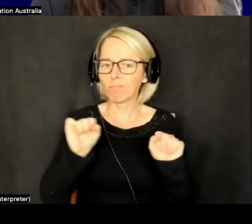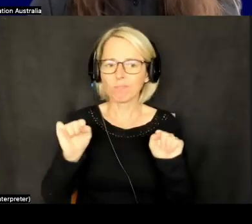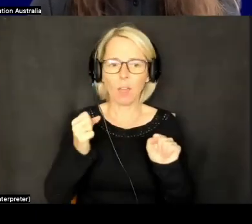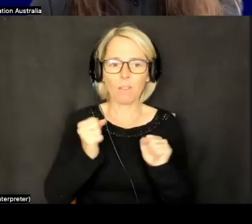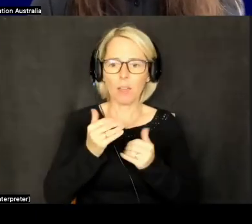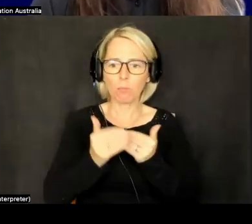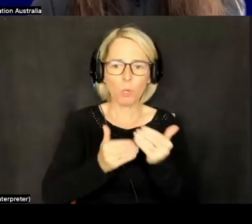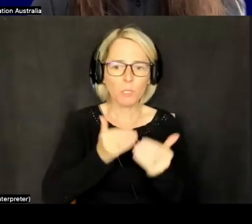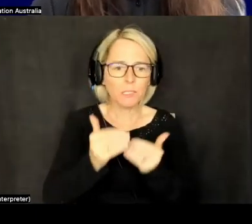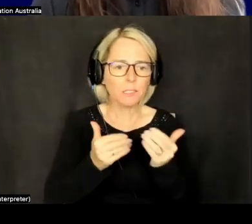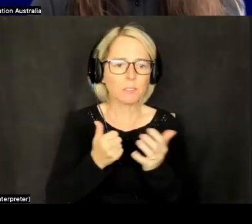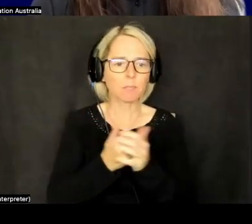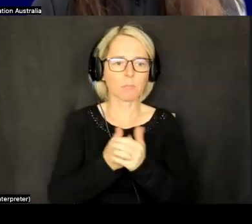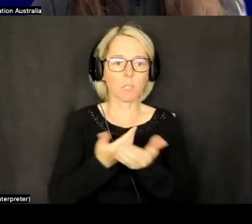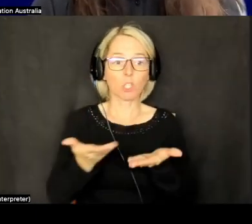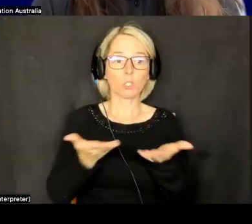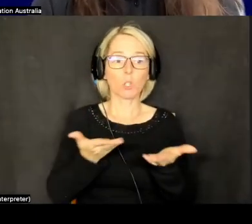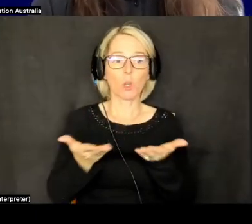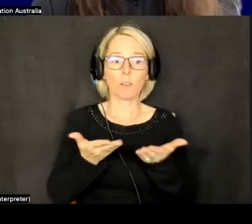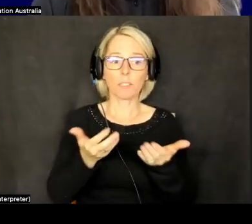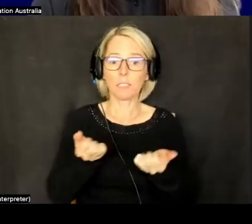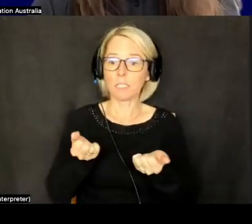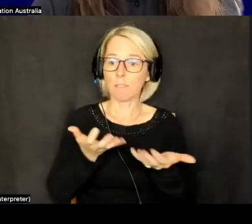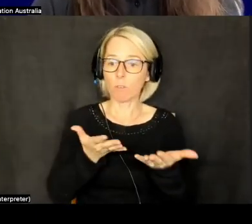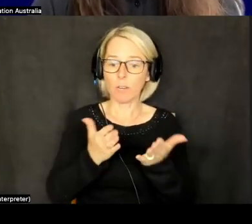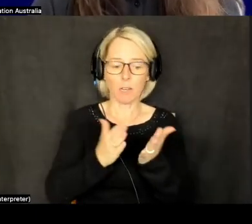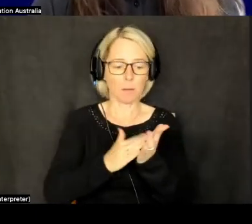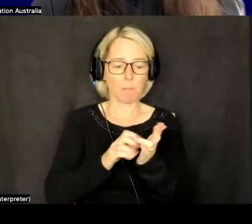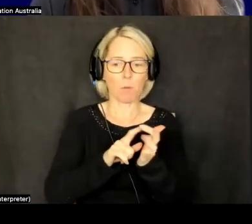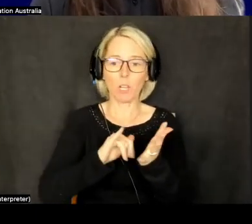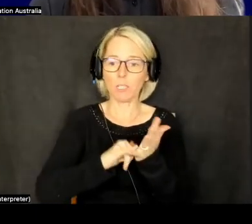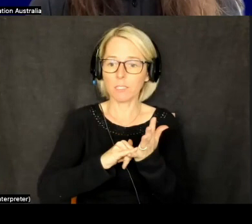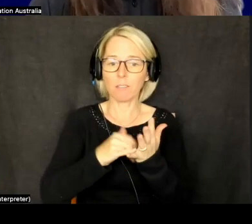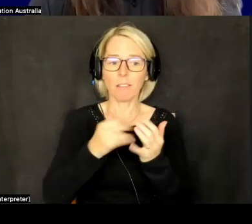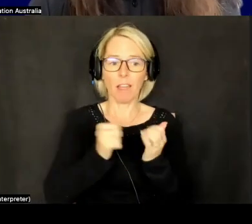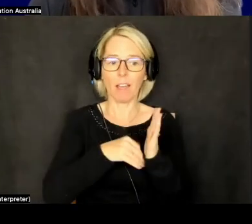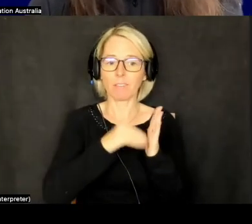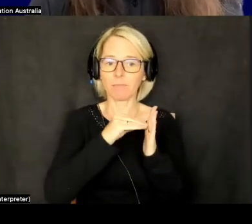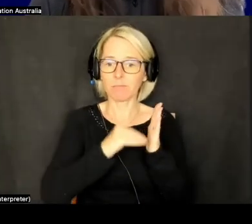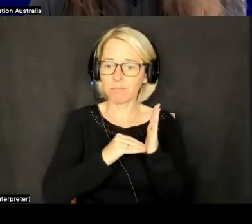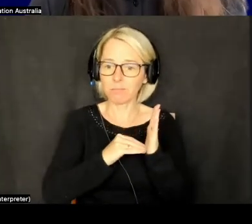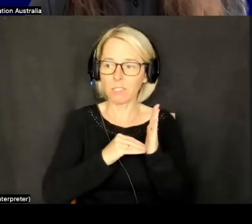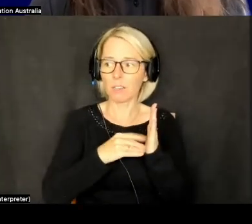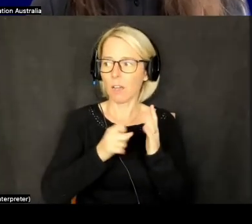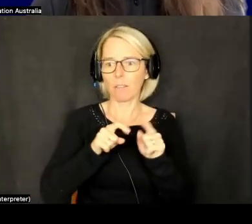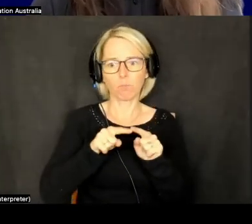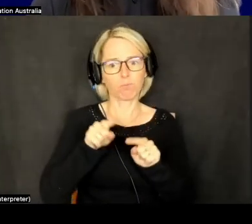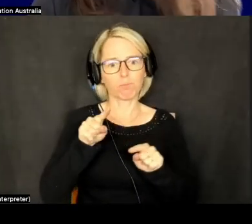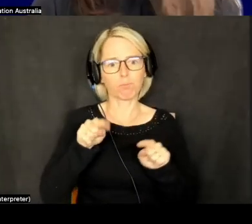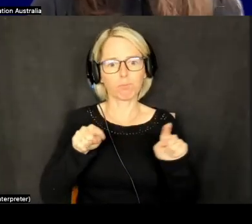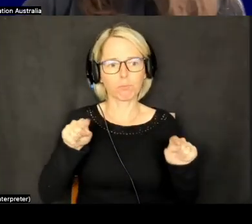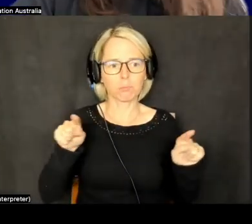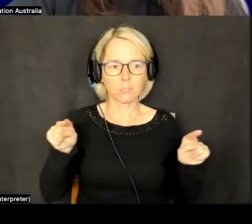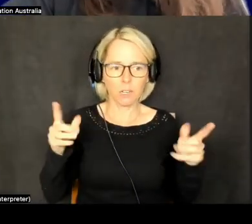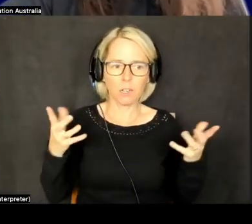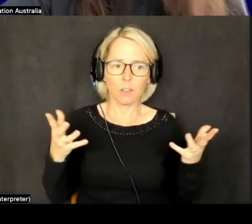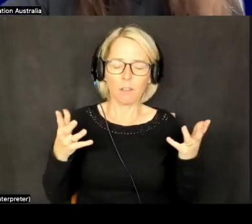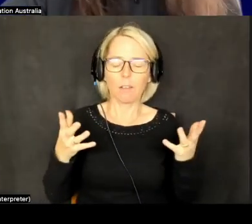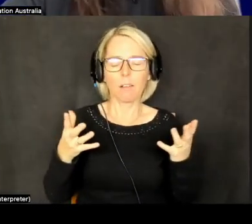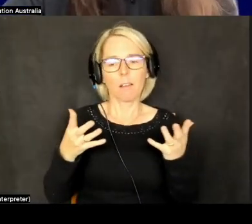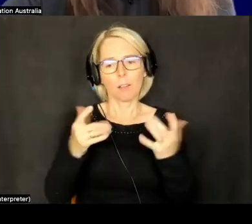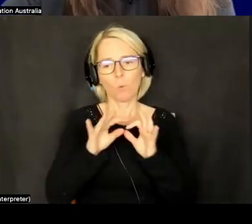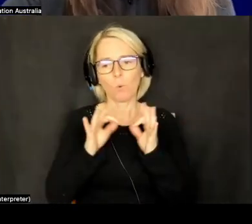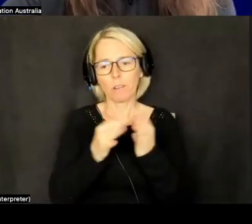models that each team member is working under, and it also comes down to a matter of funding, who